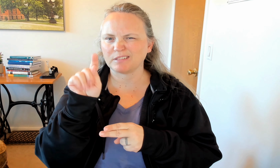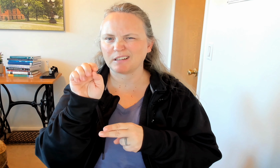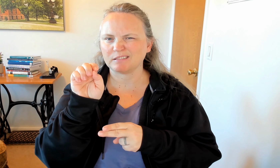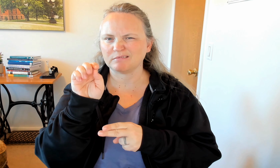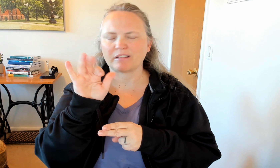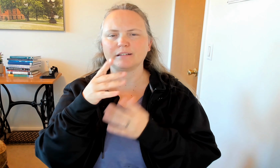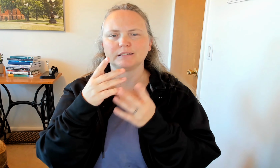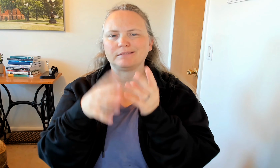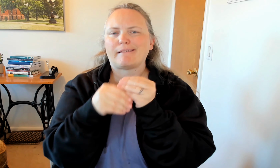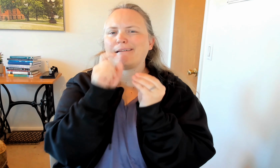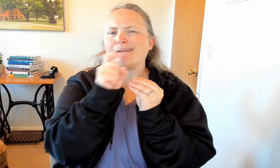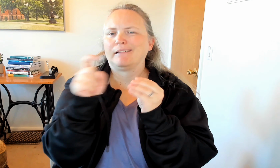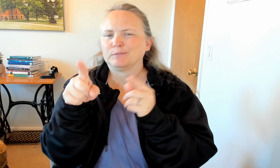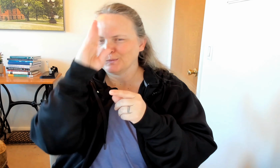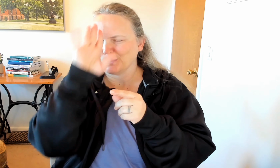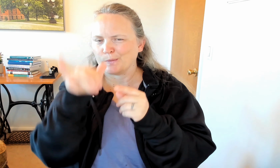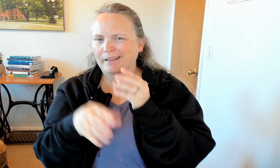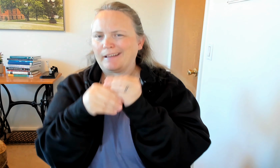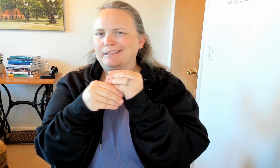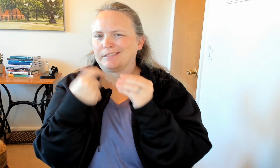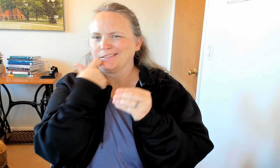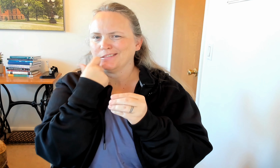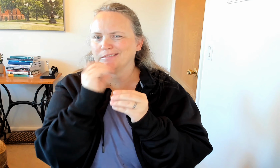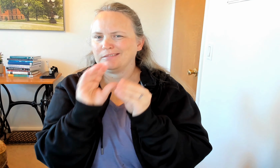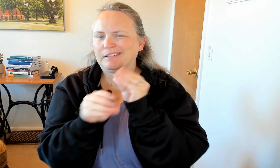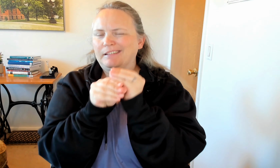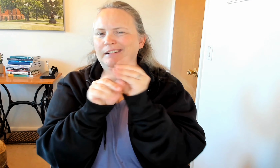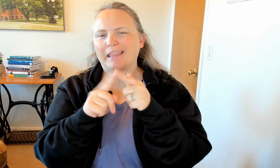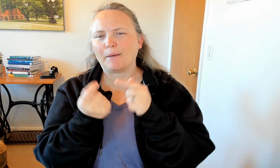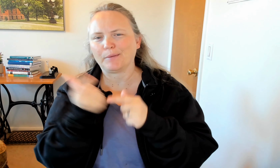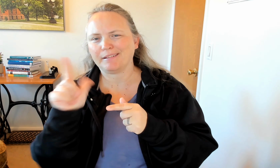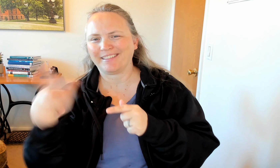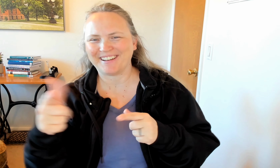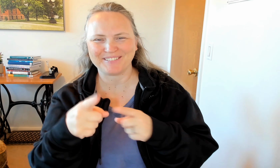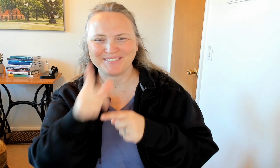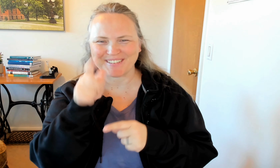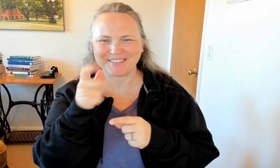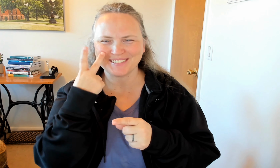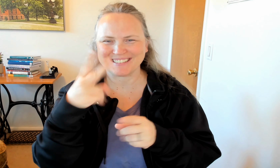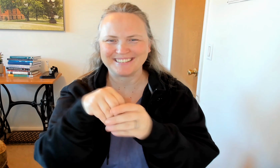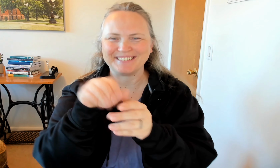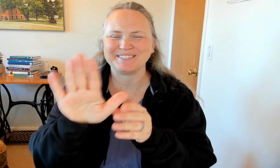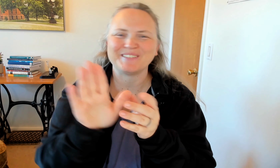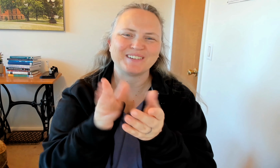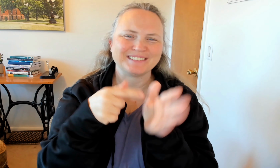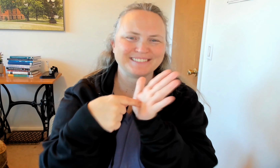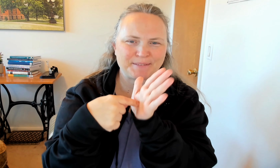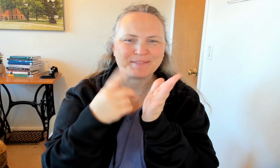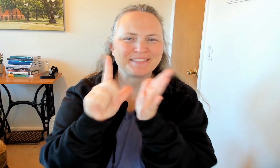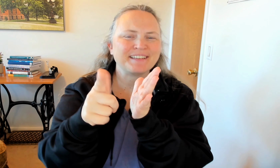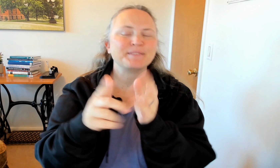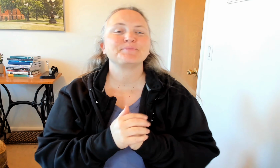A return date and I just put the XX. So you'll know that it's the extra one that I just put in and I'm going to delete it so you don't have to see it.